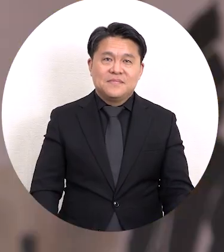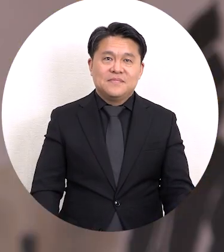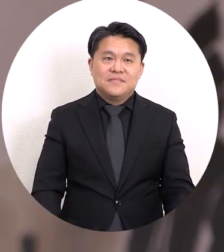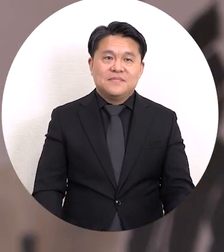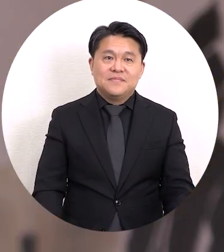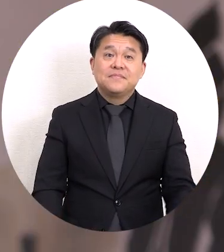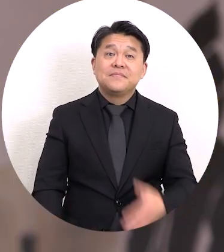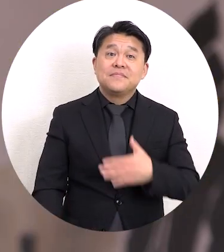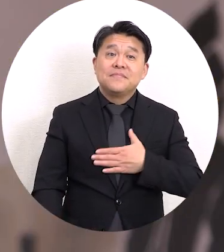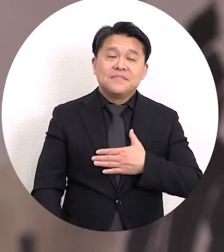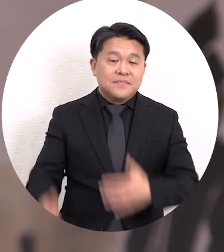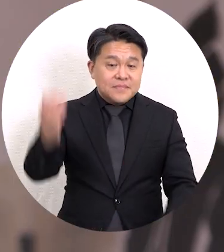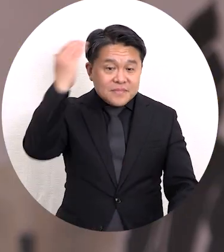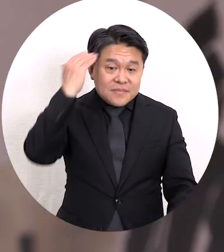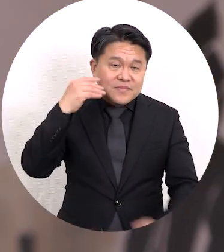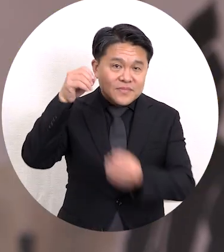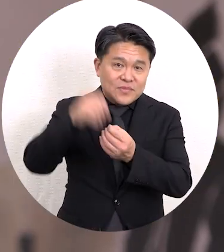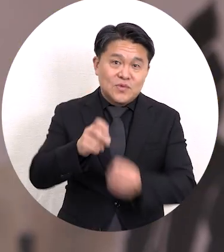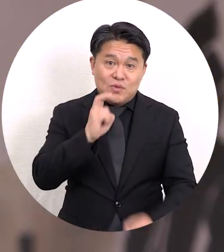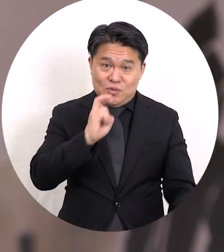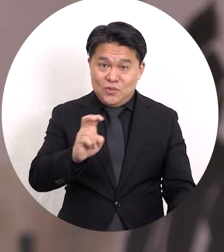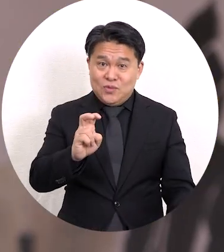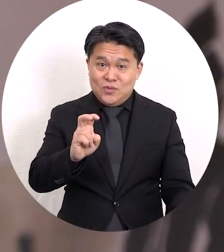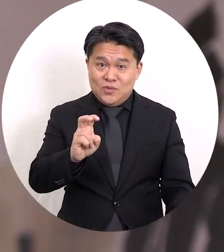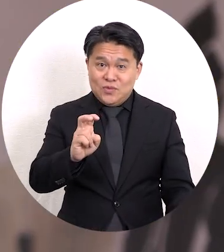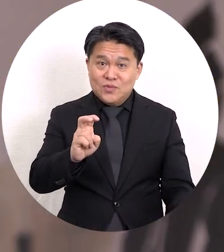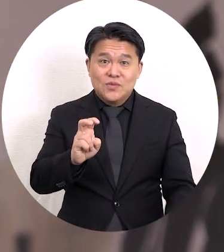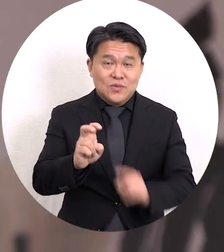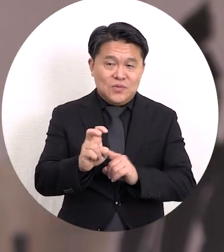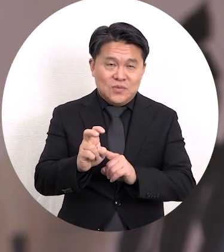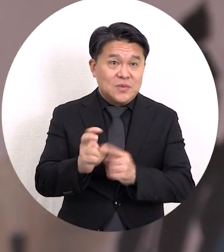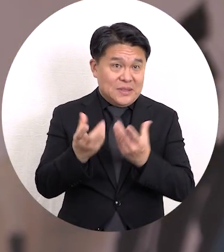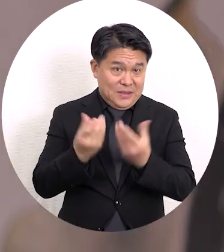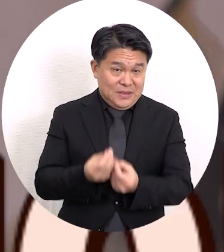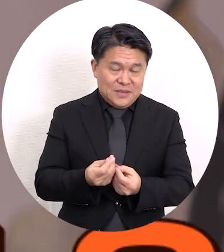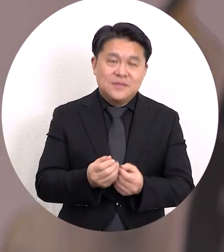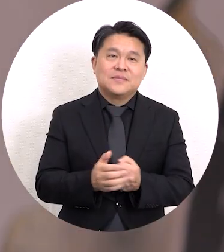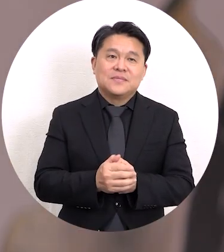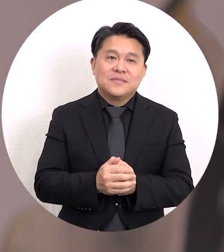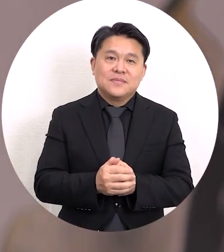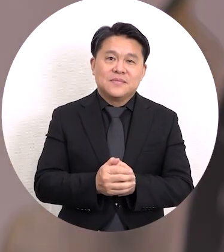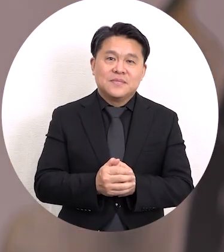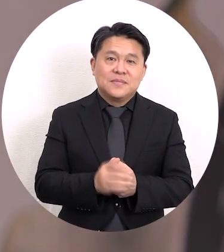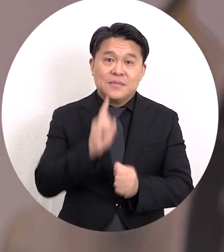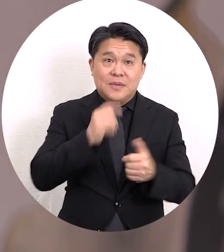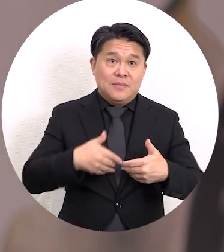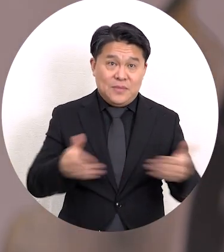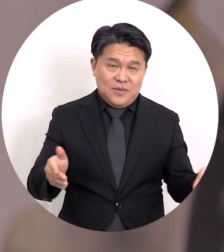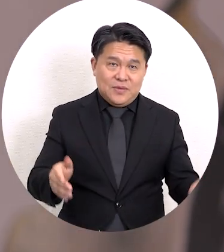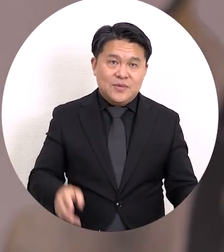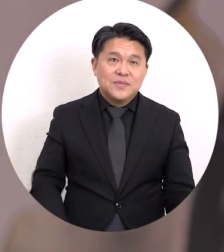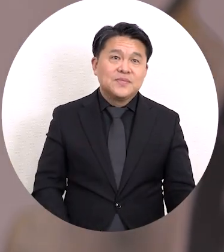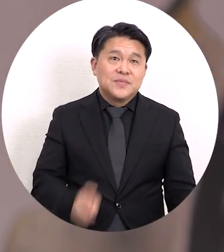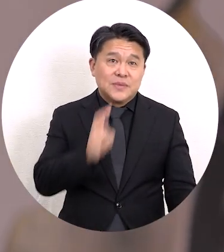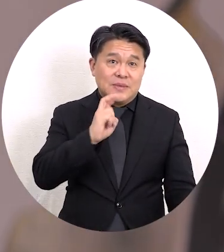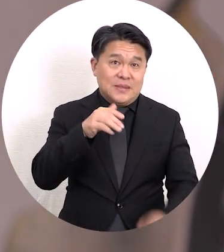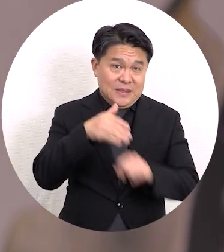When it comes to Korean traditional music, without a doubt, it's the timbre.